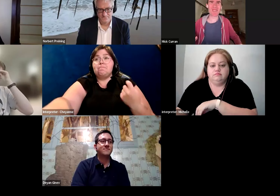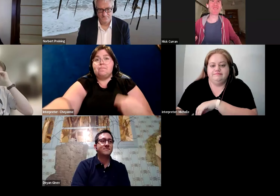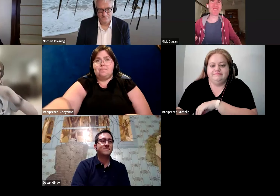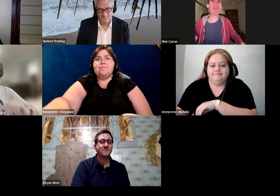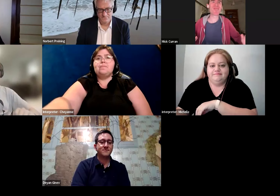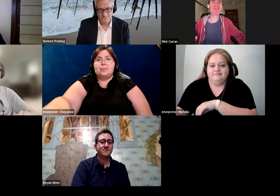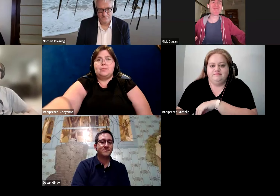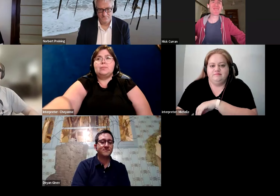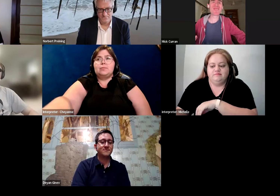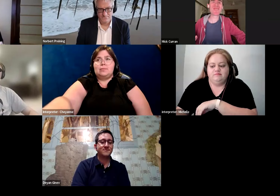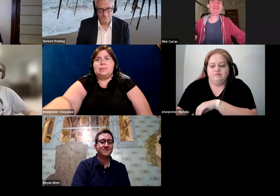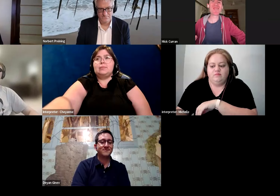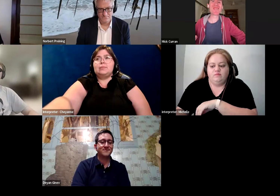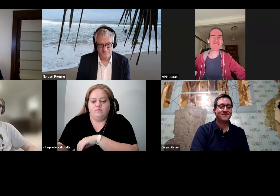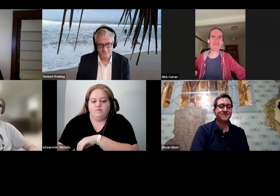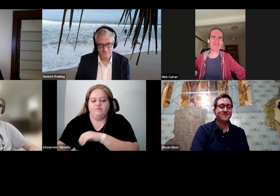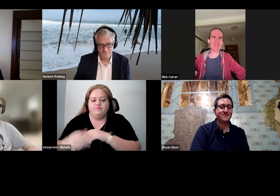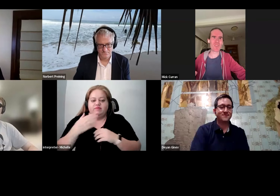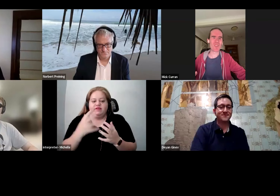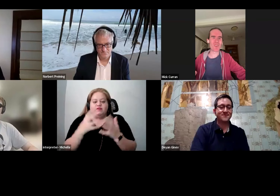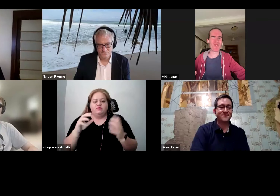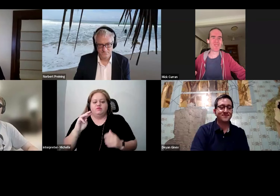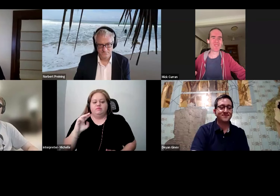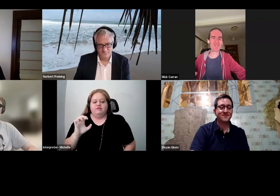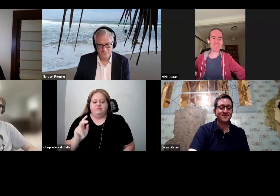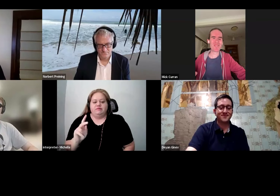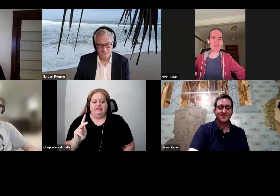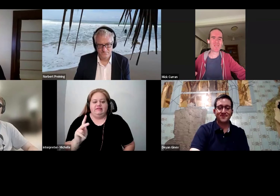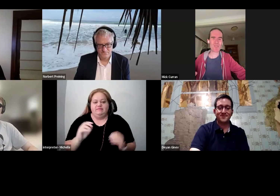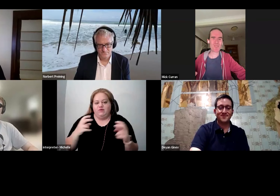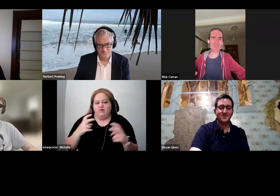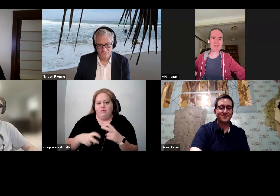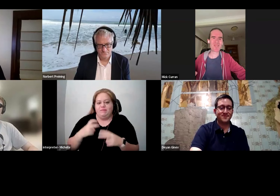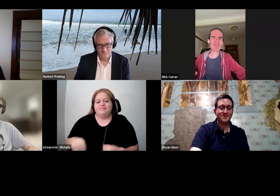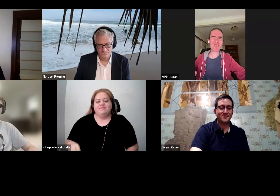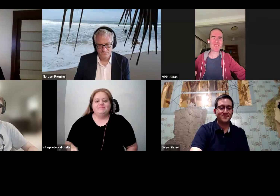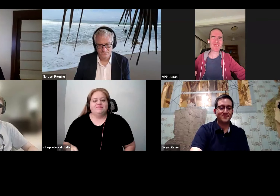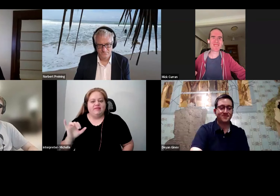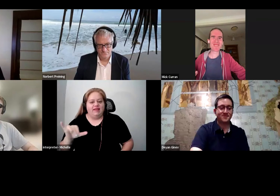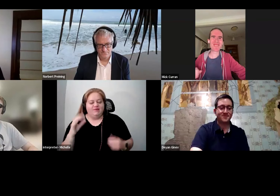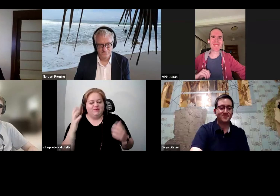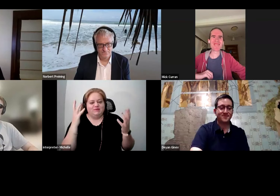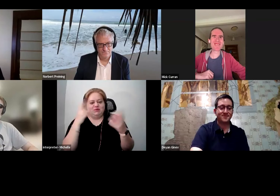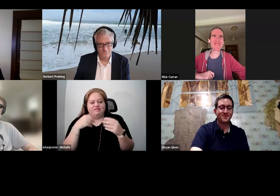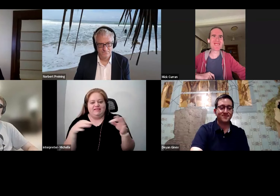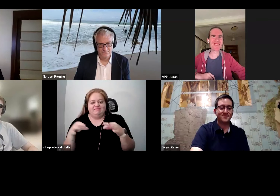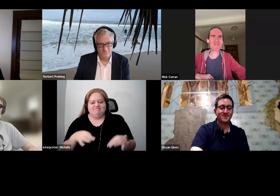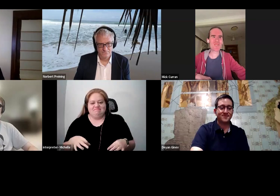That's-- yep. Thank you so much, Mick. No problem. That was really beautifully put.